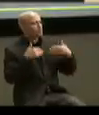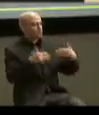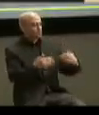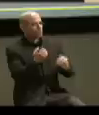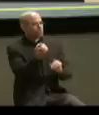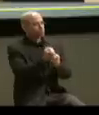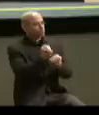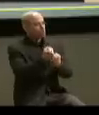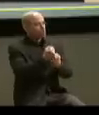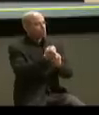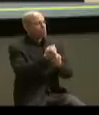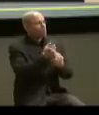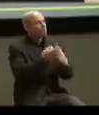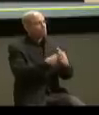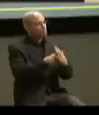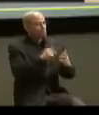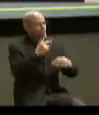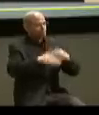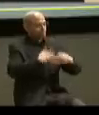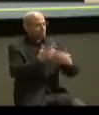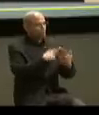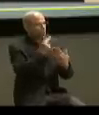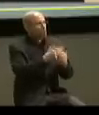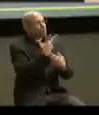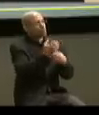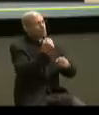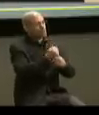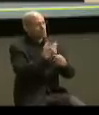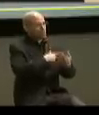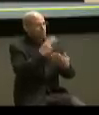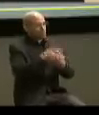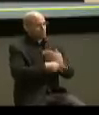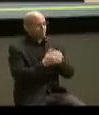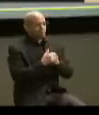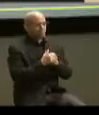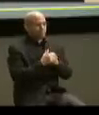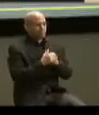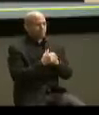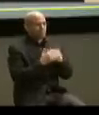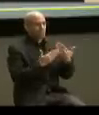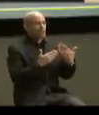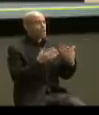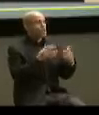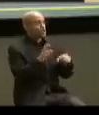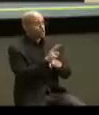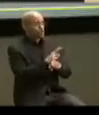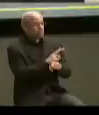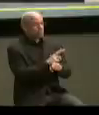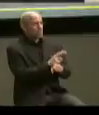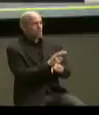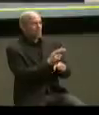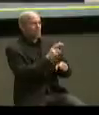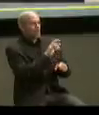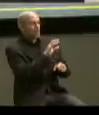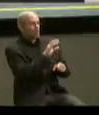THIS PILOT INITIATIVE THROUGH THE THREE-YEAR PROCESS. IT'S BASICALLY UTILIZING THE CLIMATE LEADER'S PROGRAM, AND